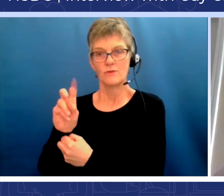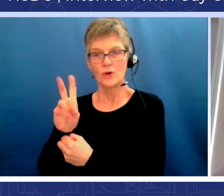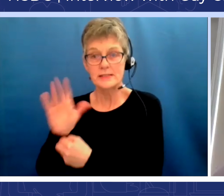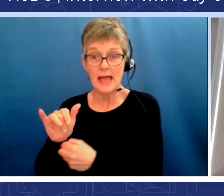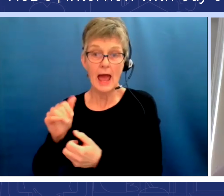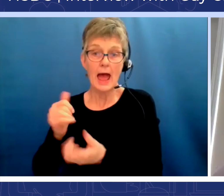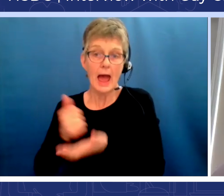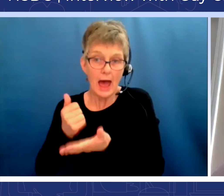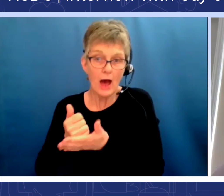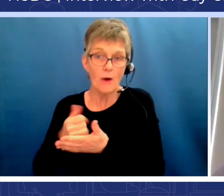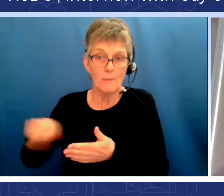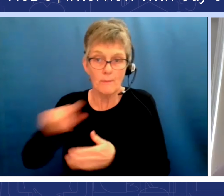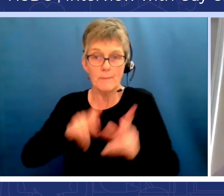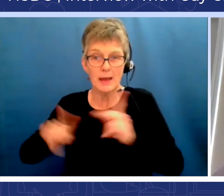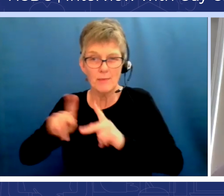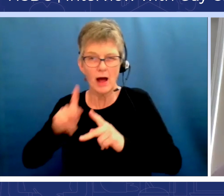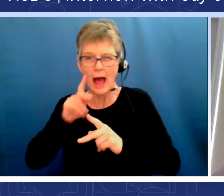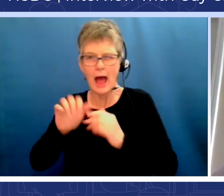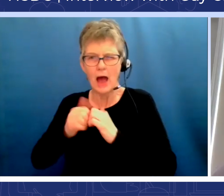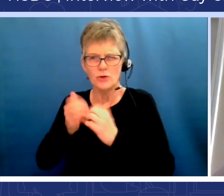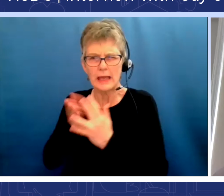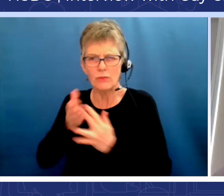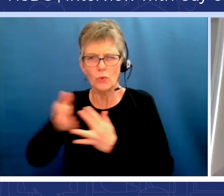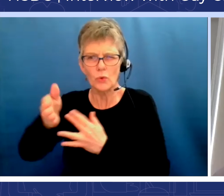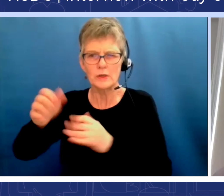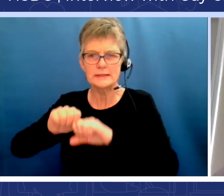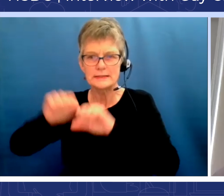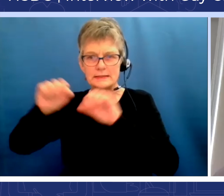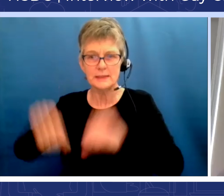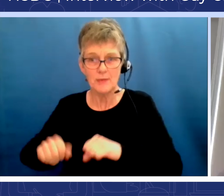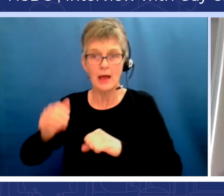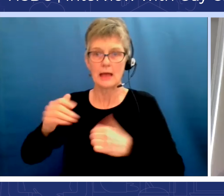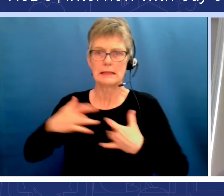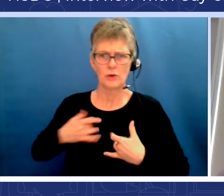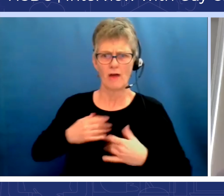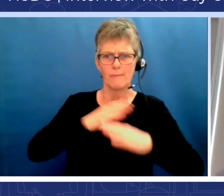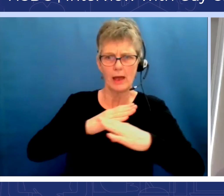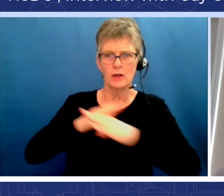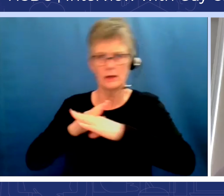that present high barriers and attaining access to resources and health services. Gay City as